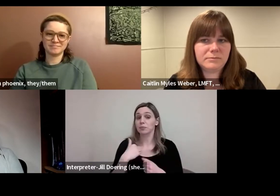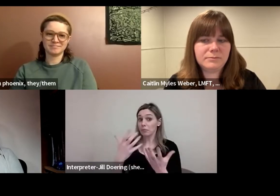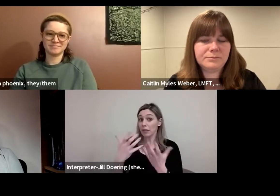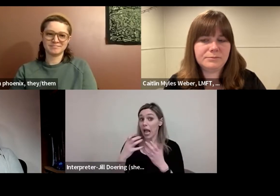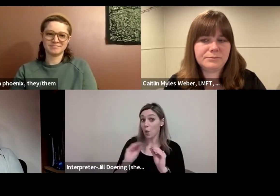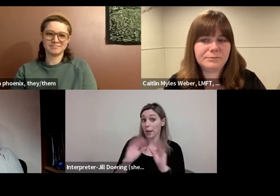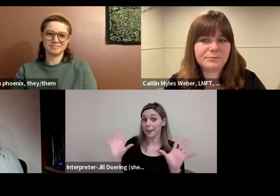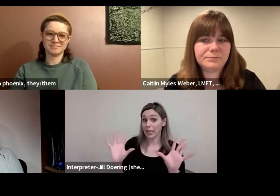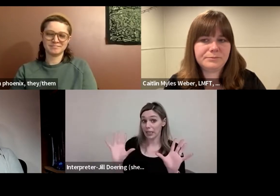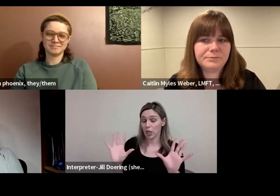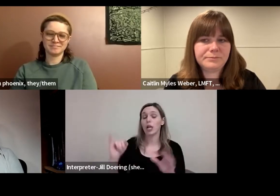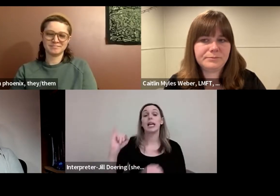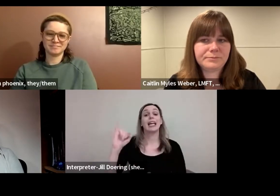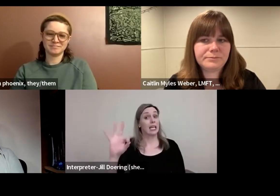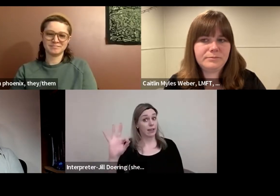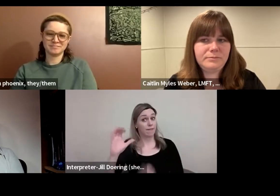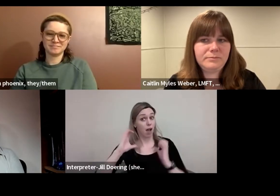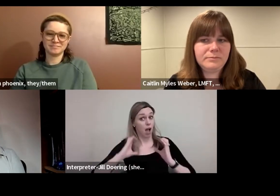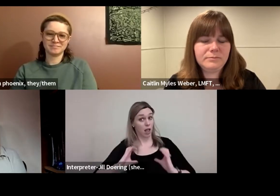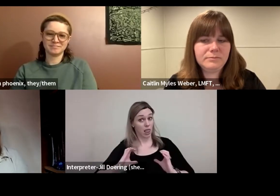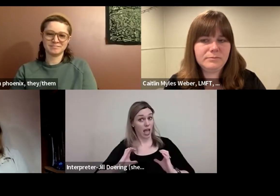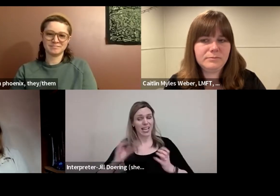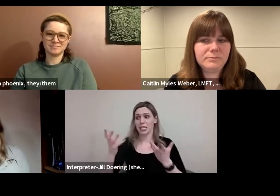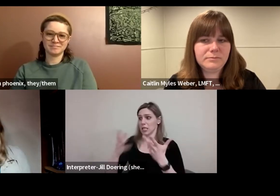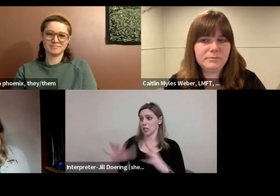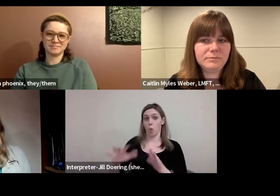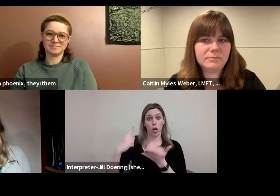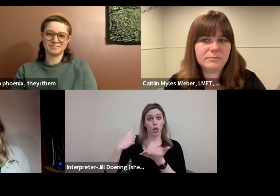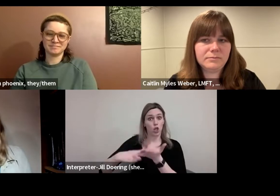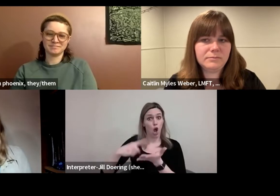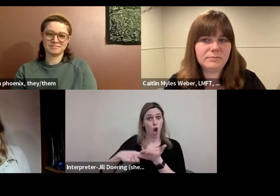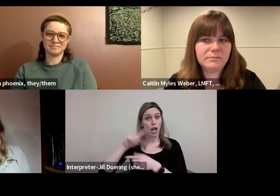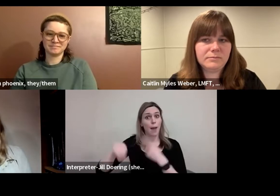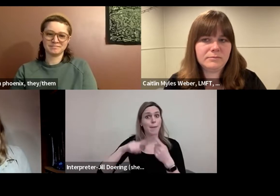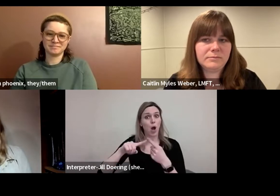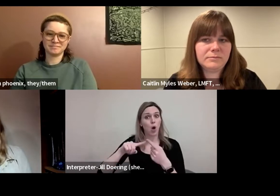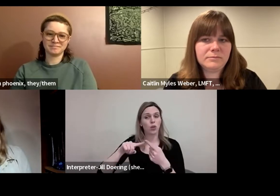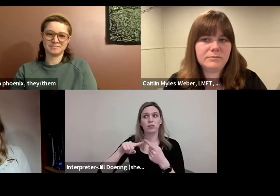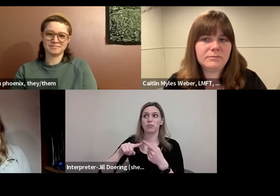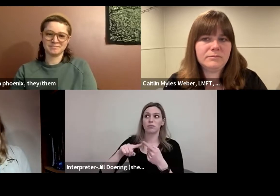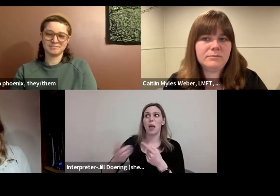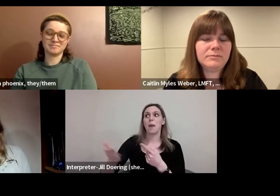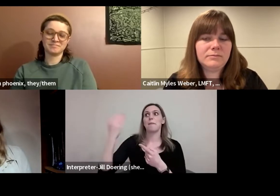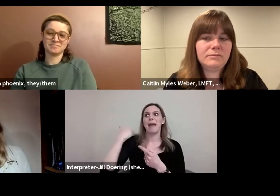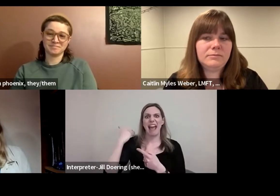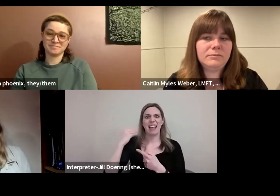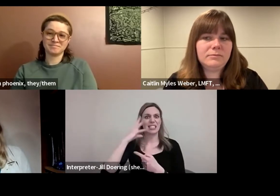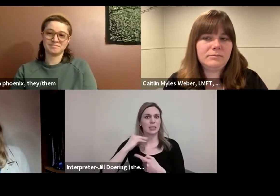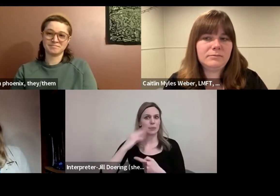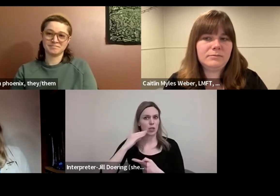if a client doesn't want to talk about medical mistreatment, then we don't have to at all.